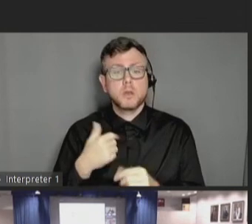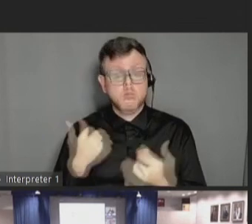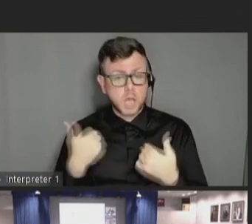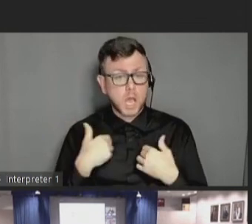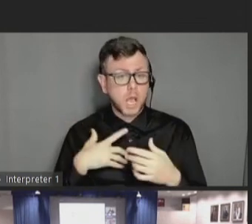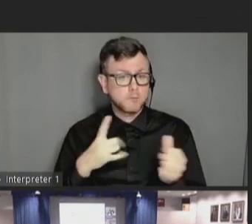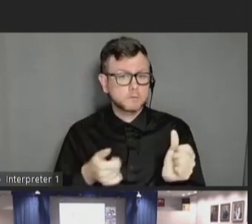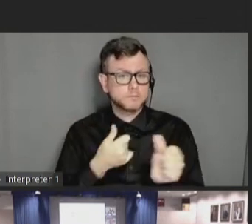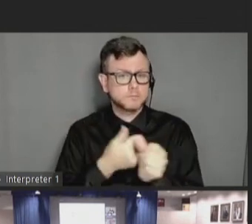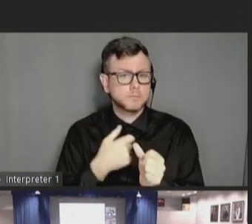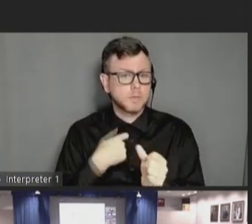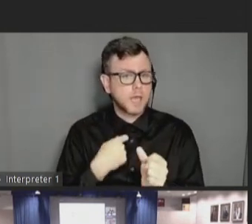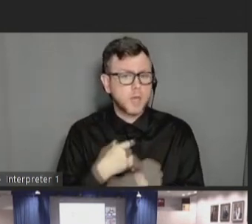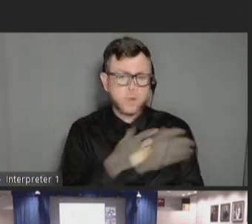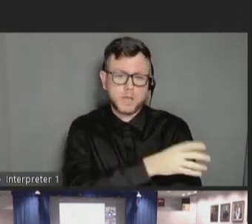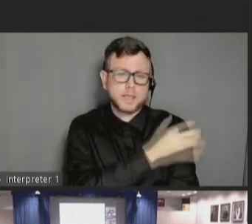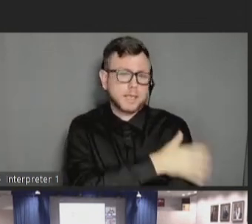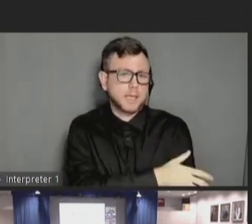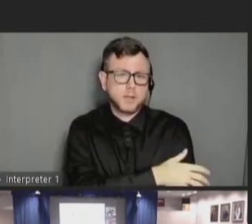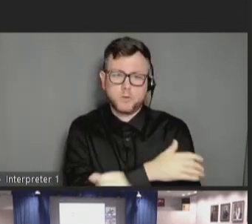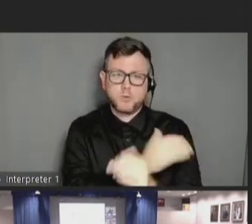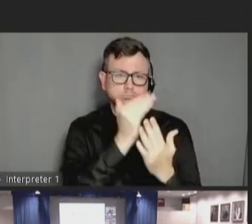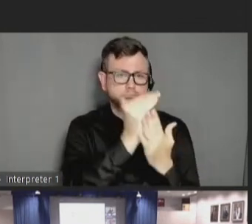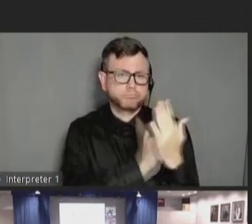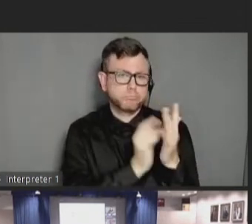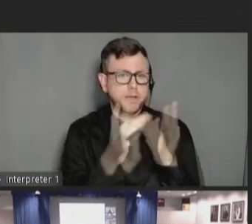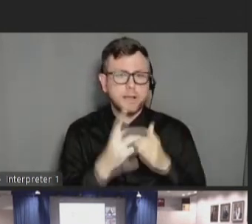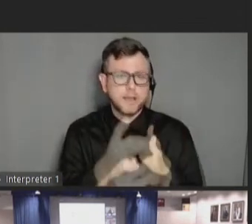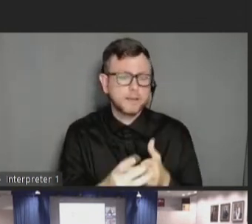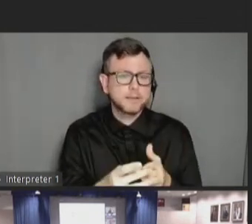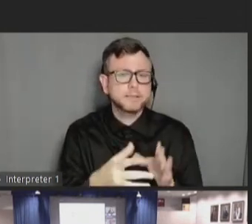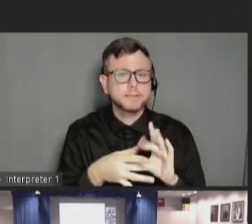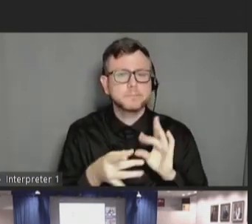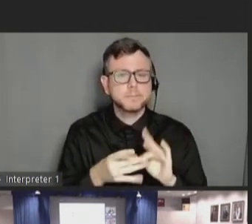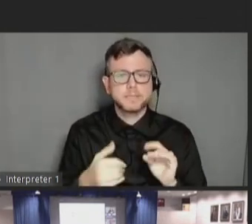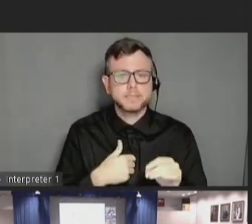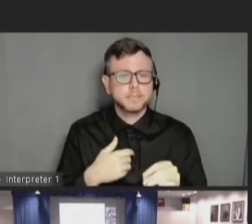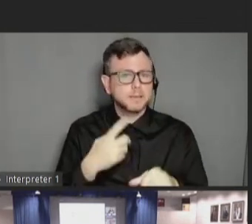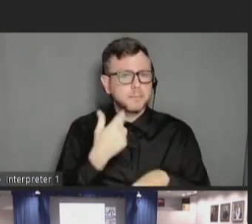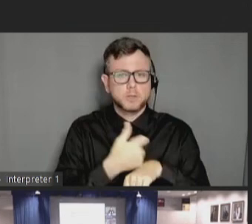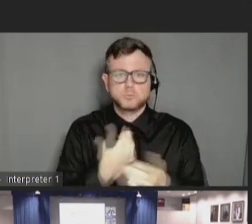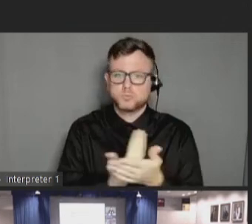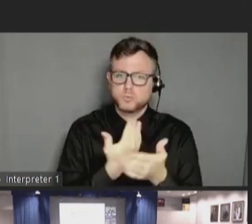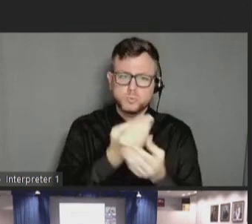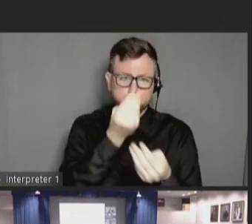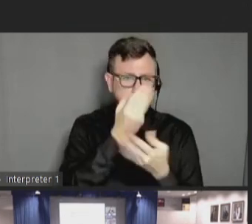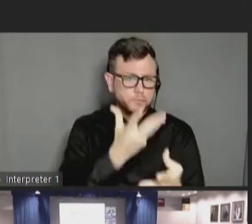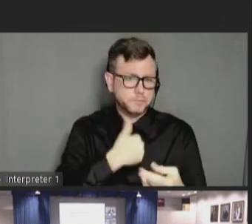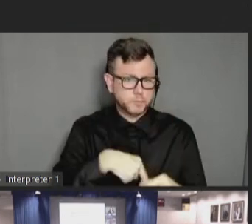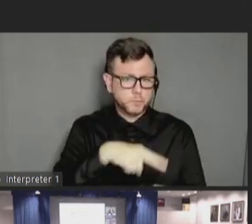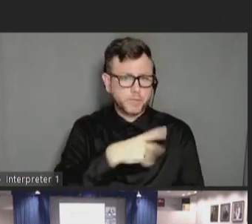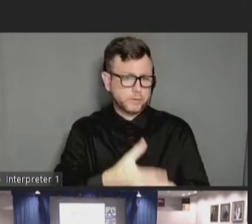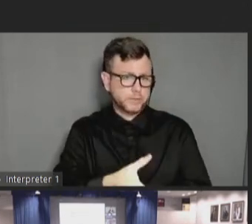all of our clinical guidance statements based on new information that we have received from